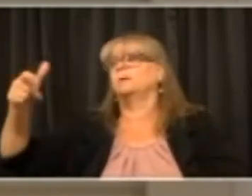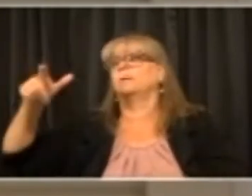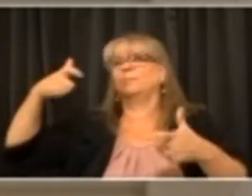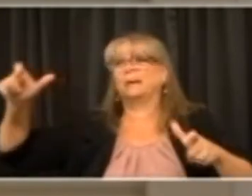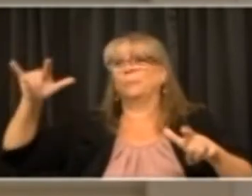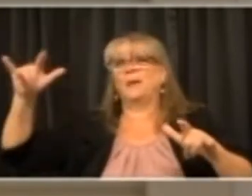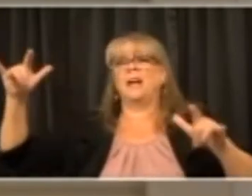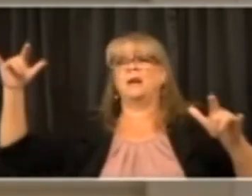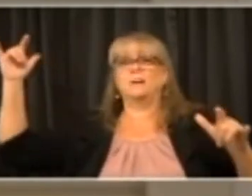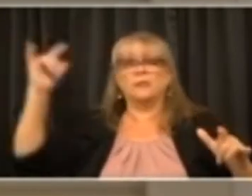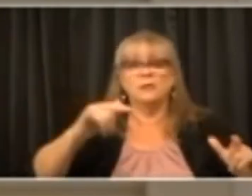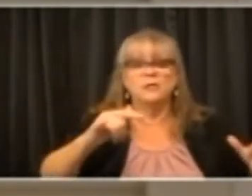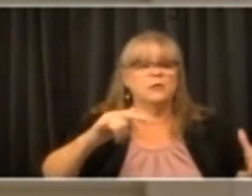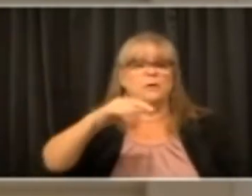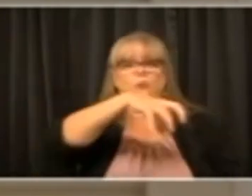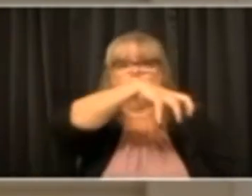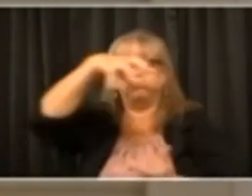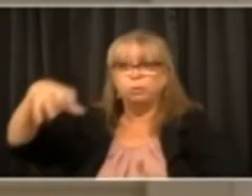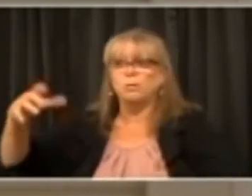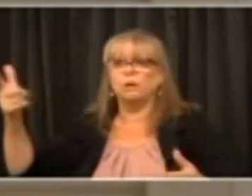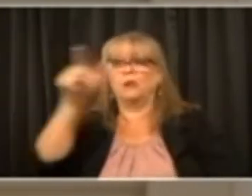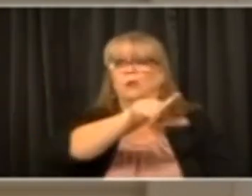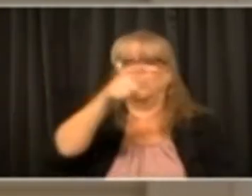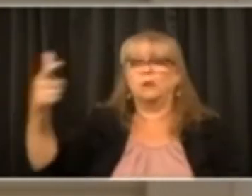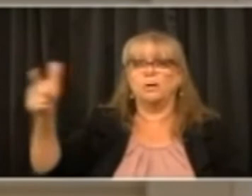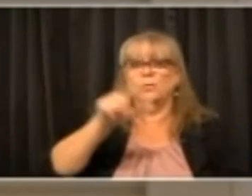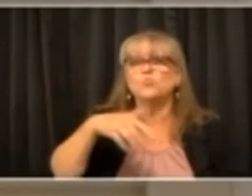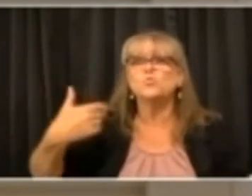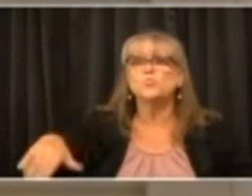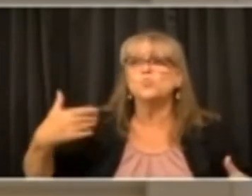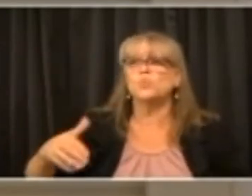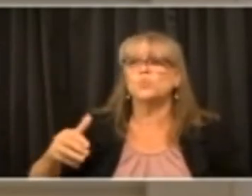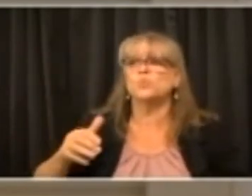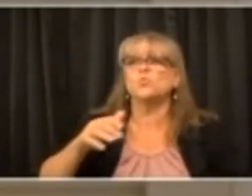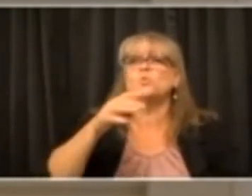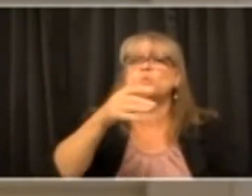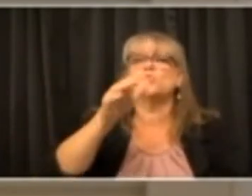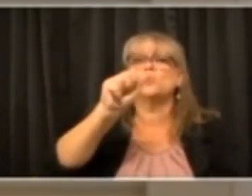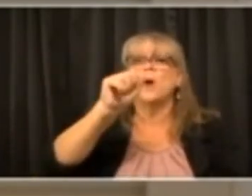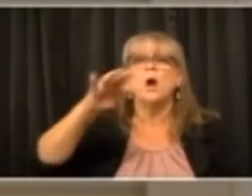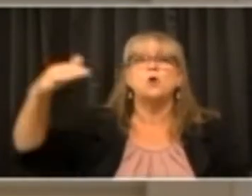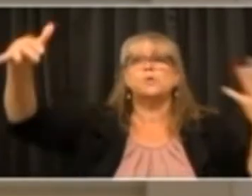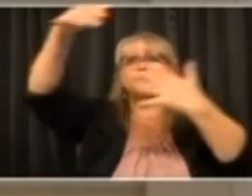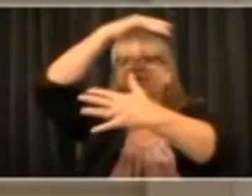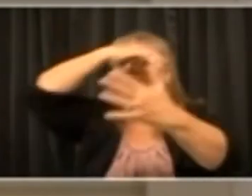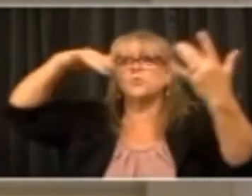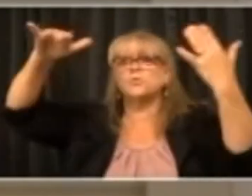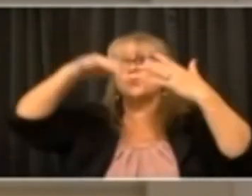fire but that's indicative of the fact that it is the number one priority fire in the nation at the moment the amount